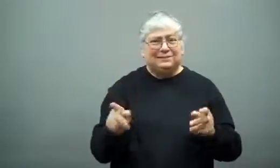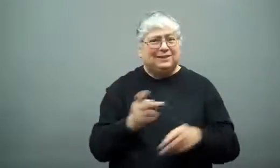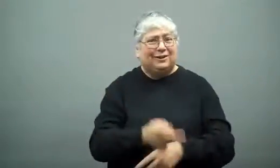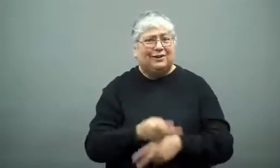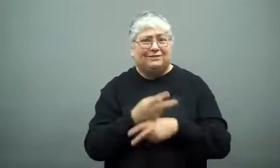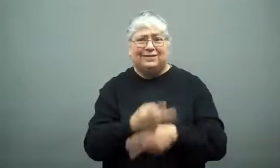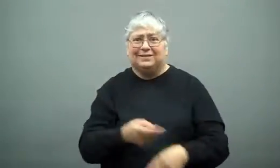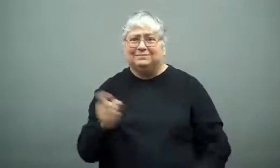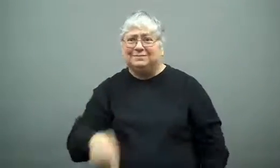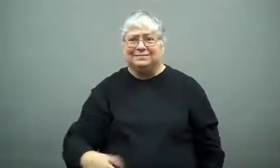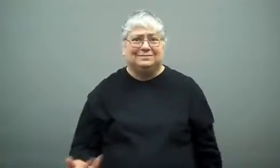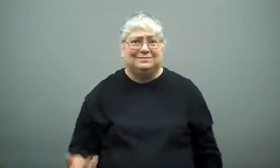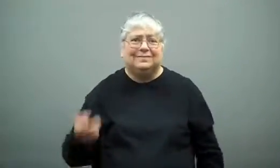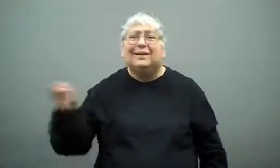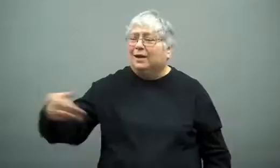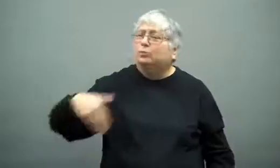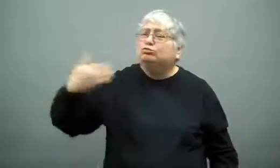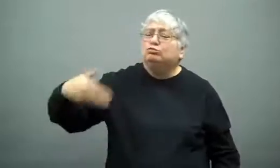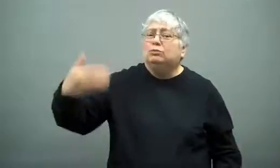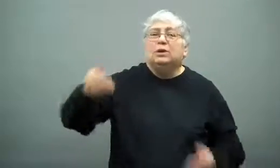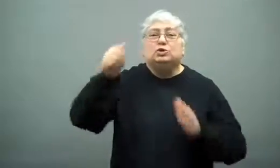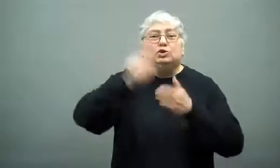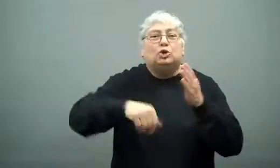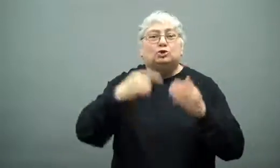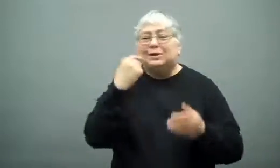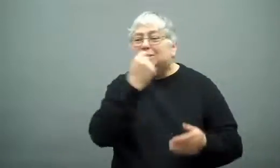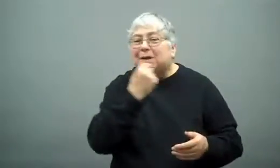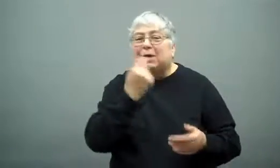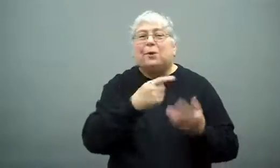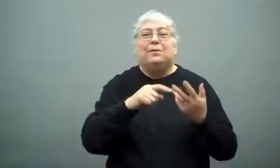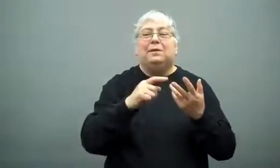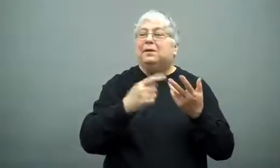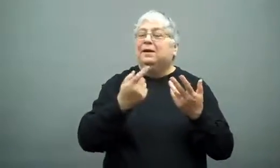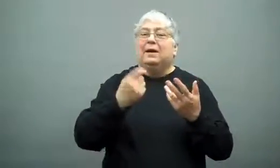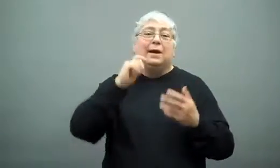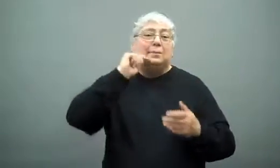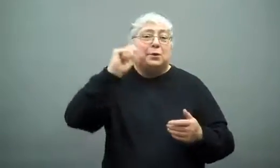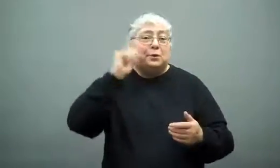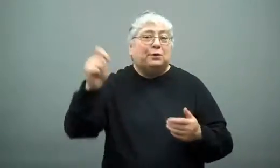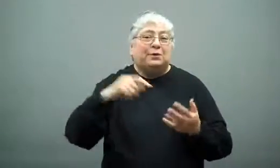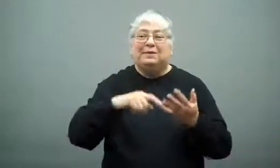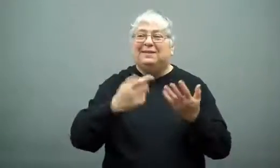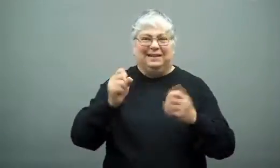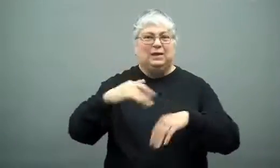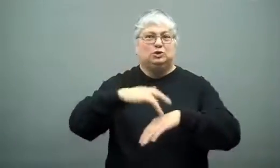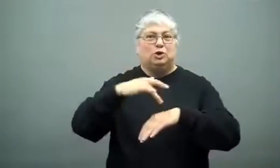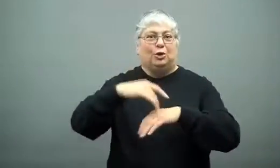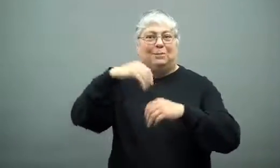That made it all the more important to be careful. He frequently performed oral surgery and pulled teeth,